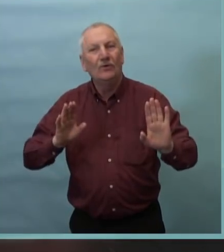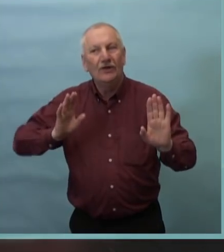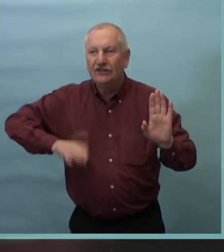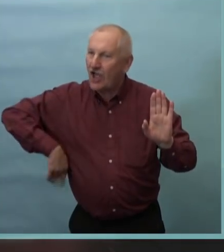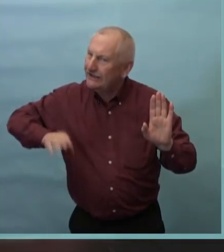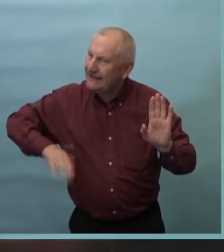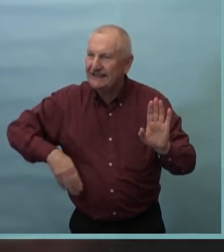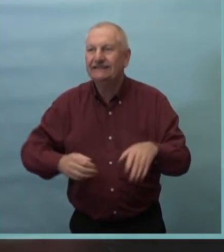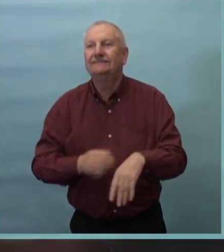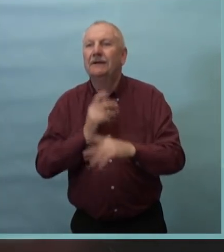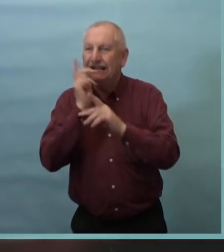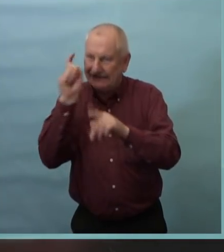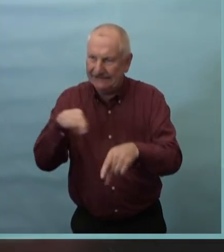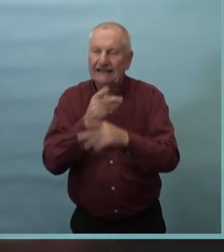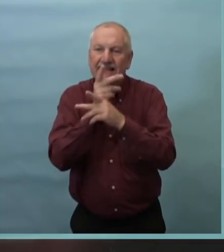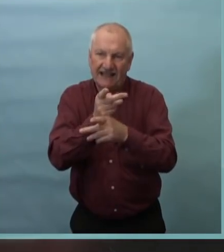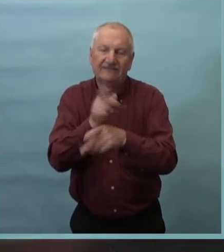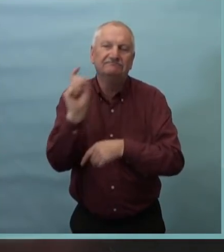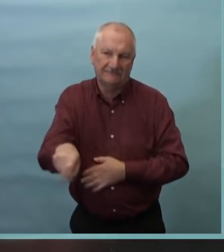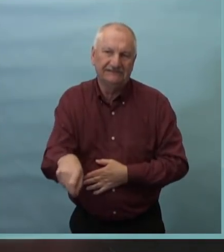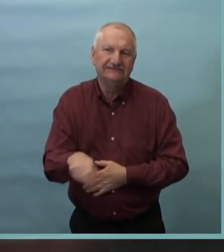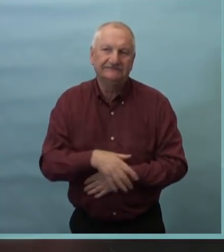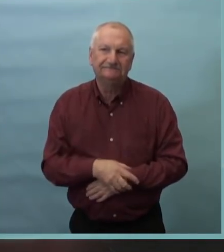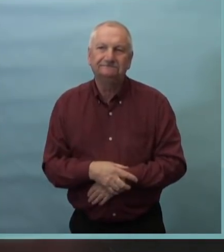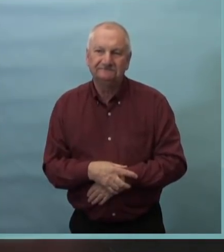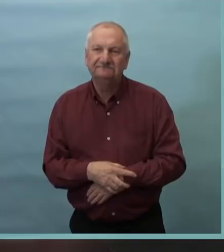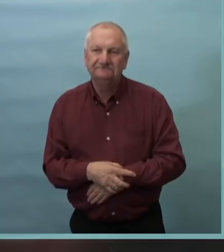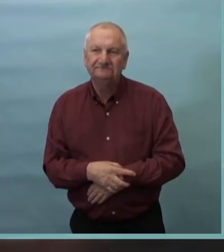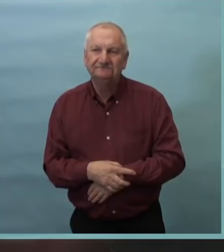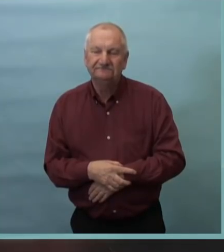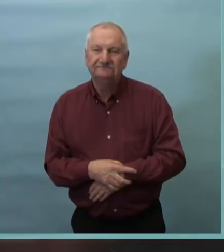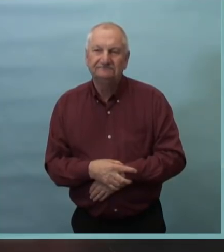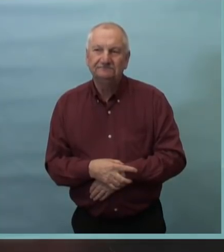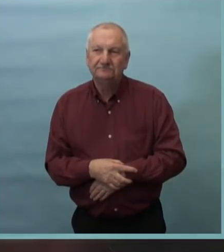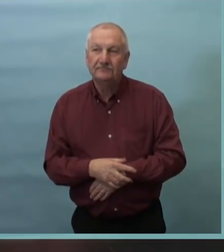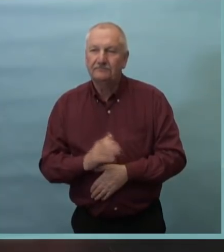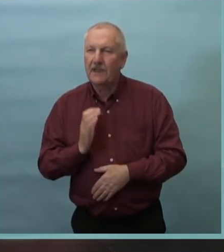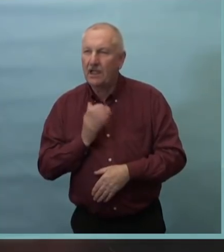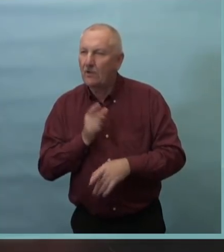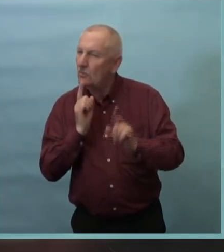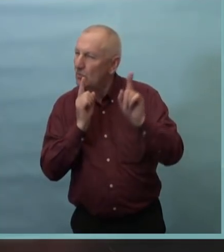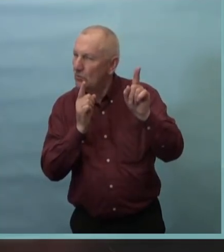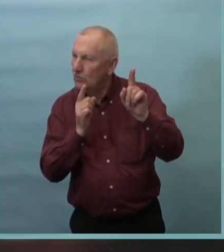really focusing on the balance as well as to make sure that services are not